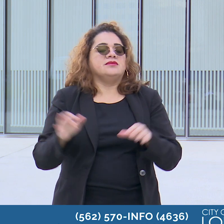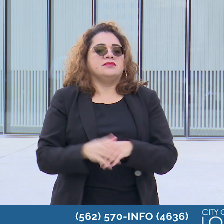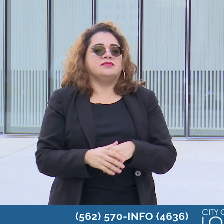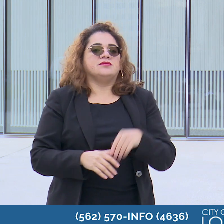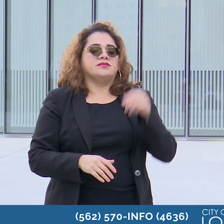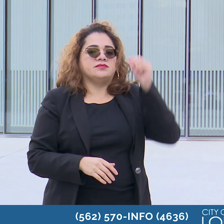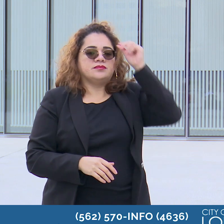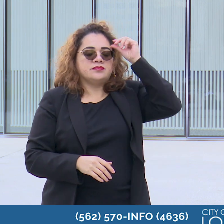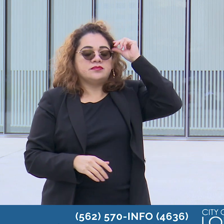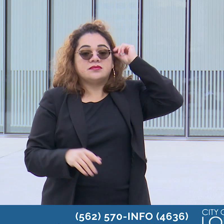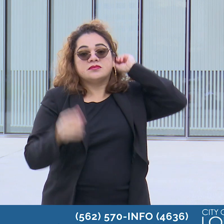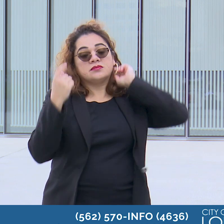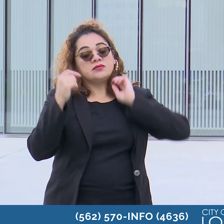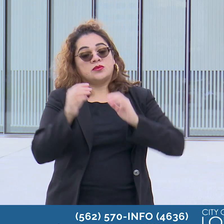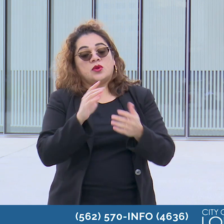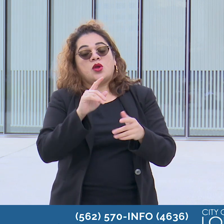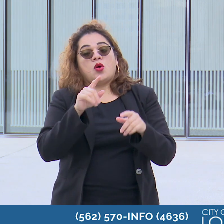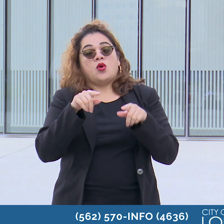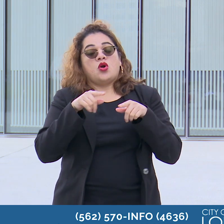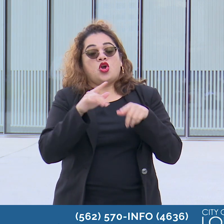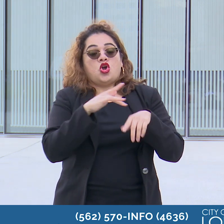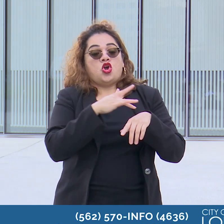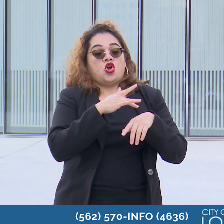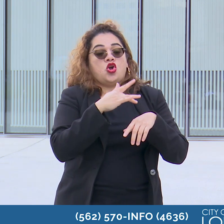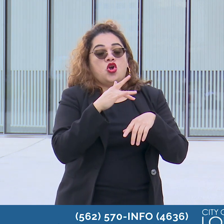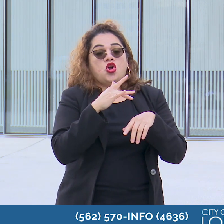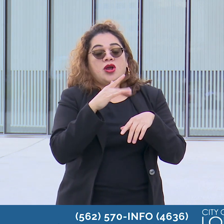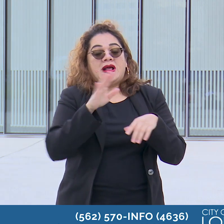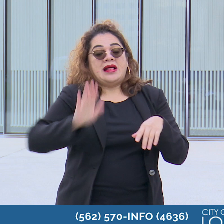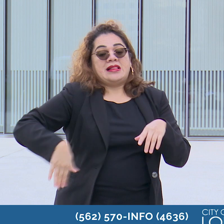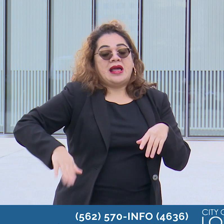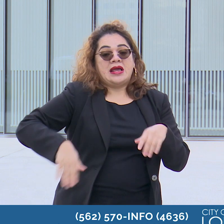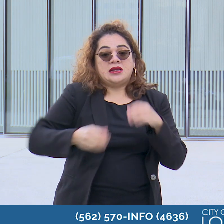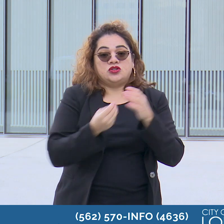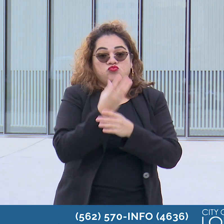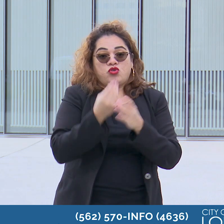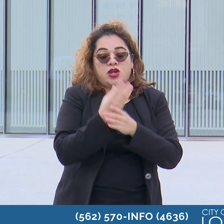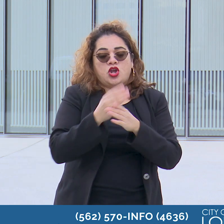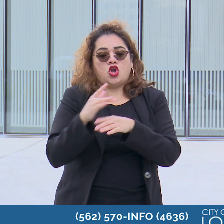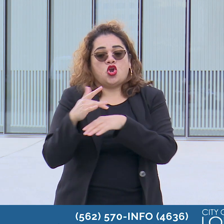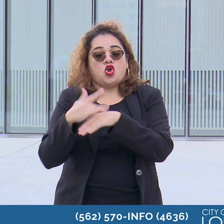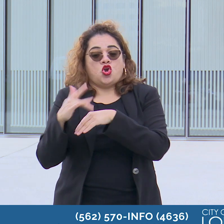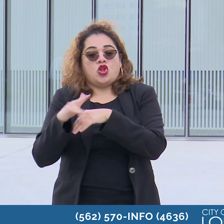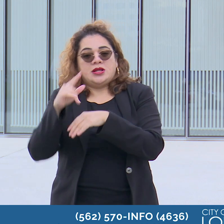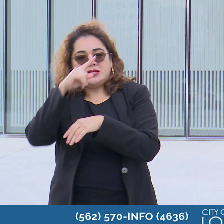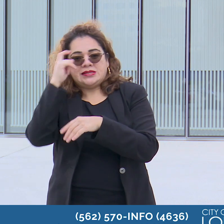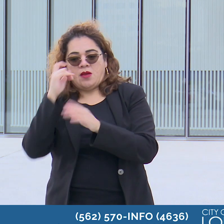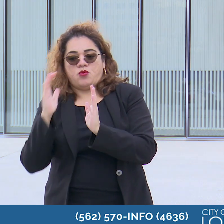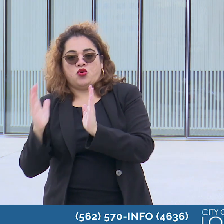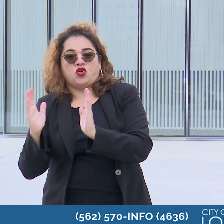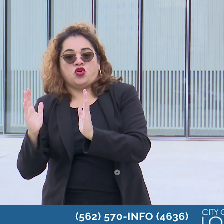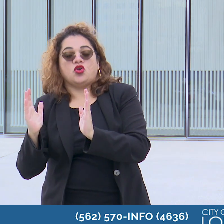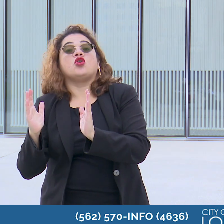that in late spring or early summer we will have enough vaccinations to start what we're